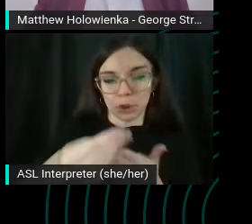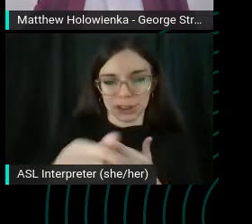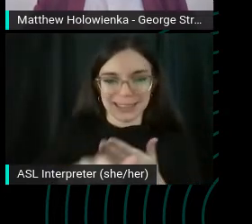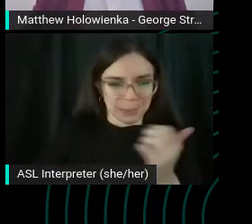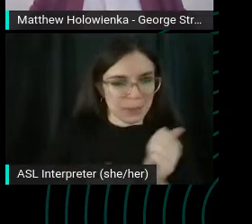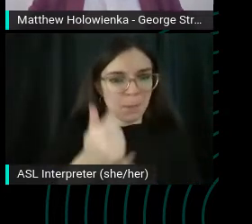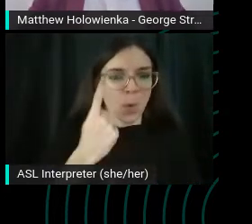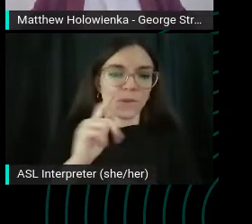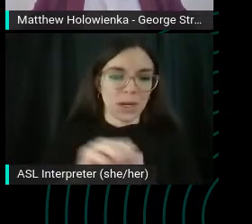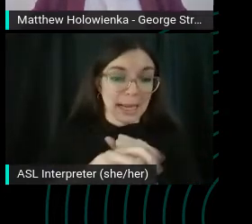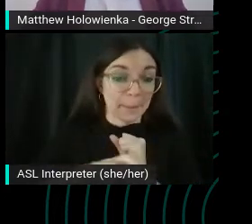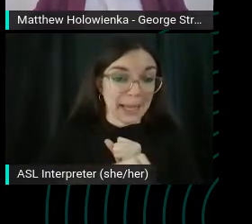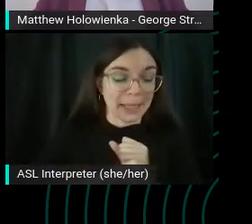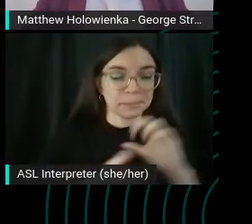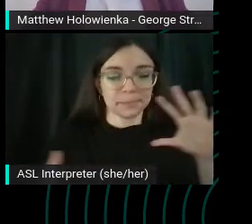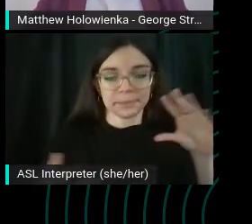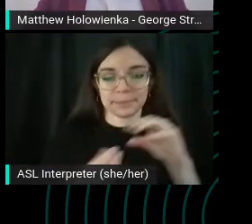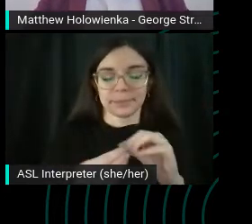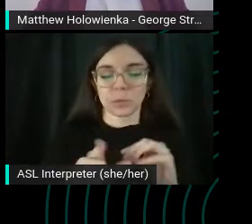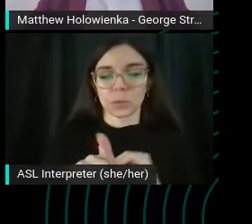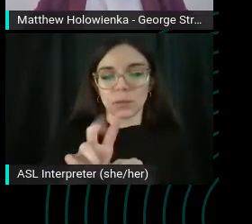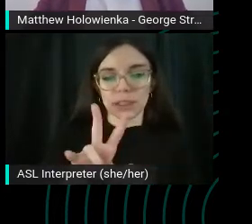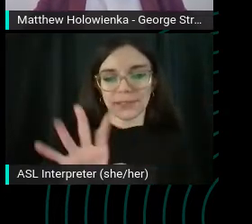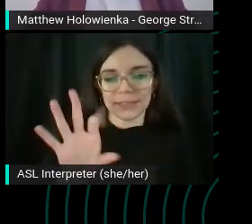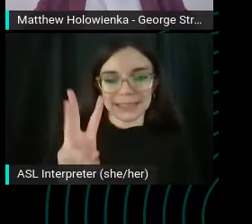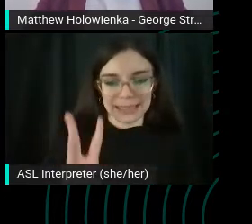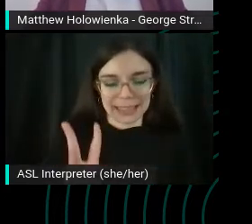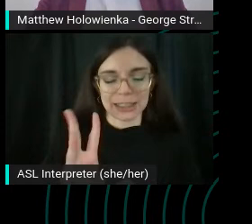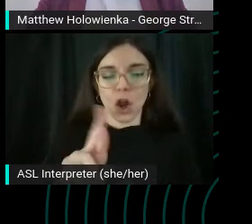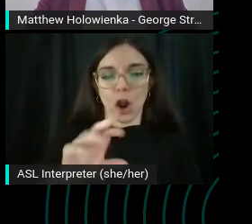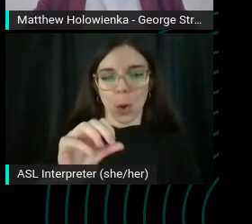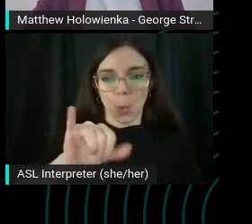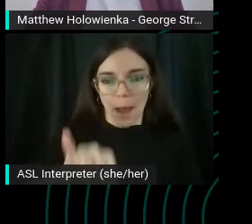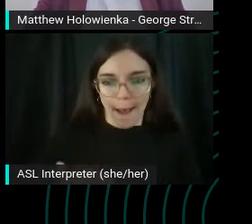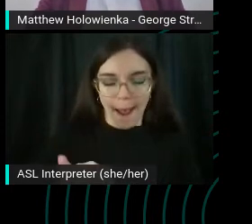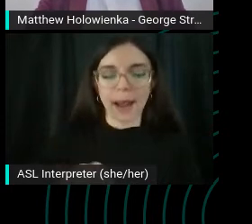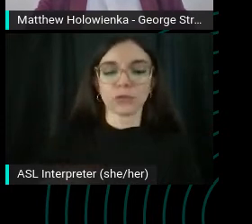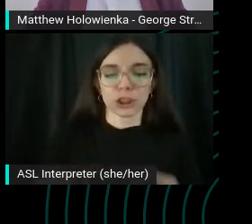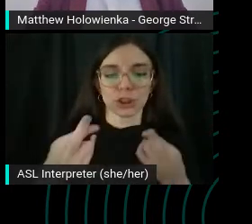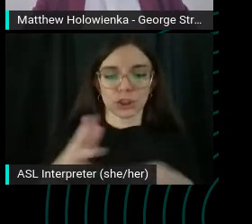It had 176 percent ROI, return-on-investment, and that was, again, the highest for the campaign.